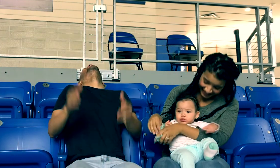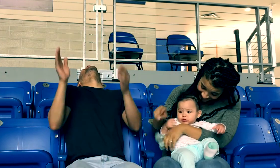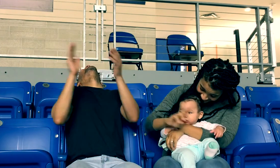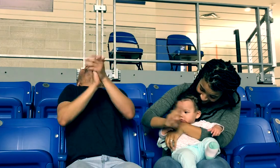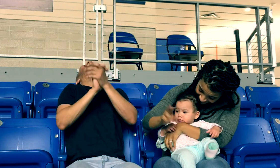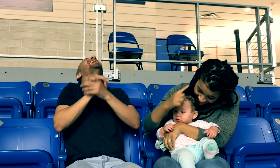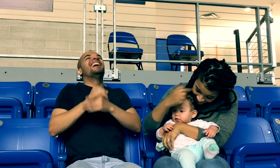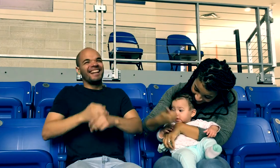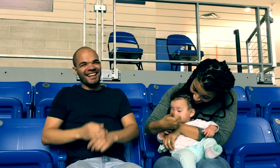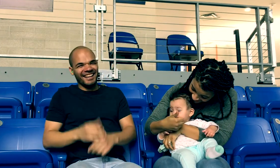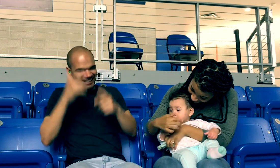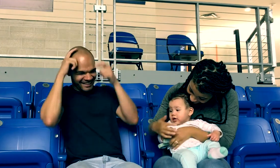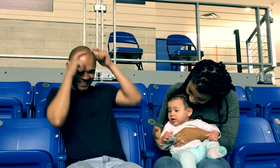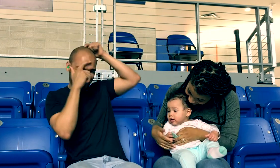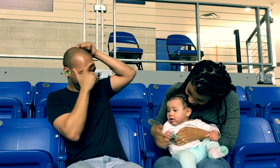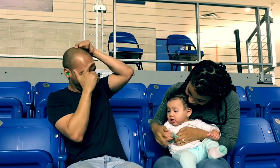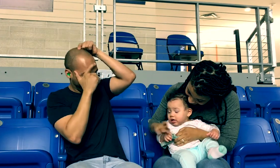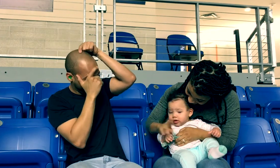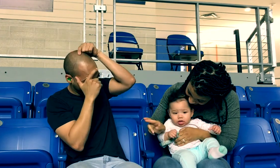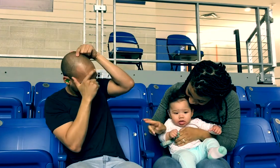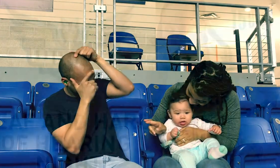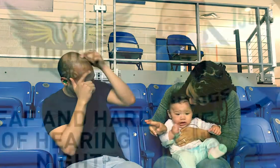Ready for the game? Ready?